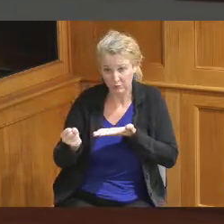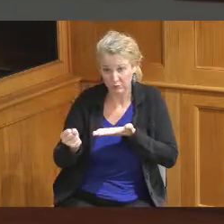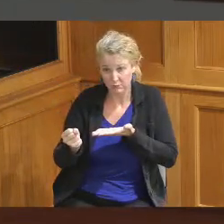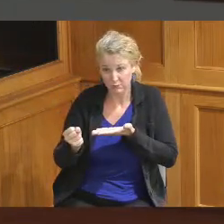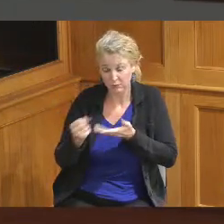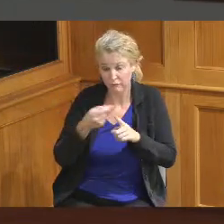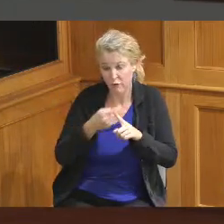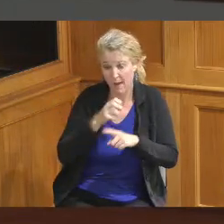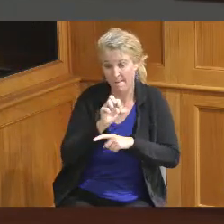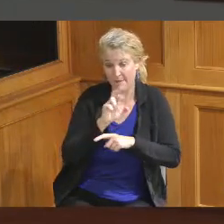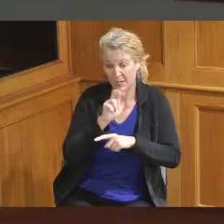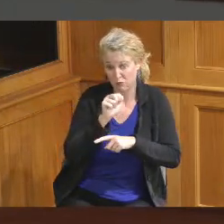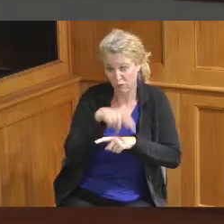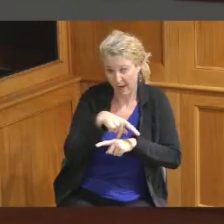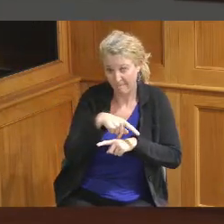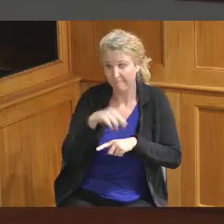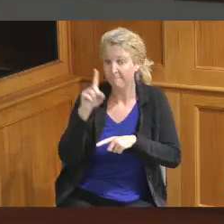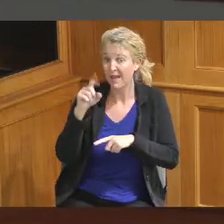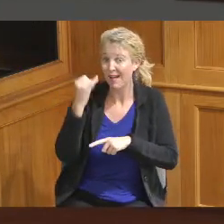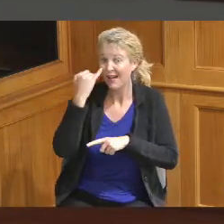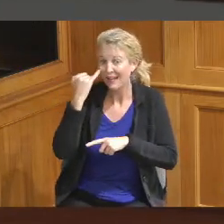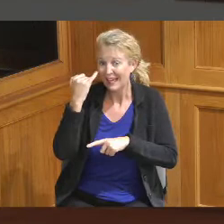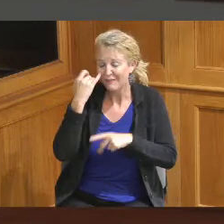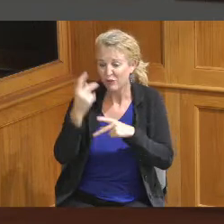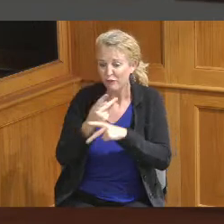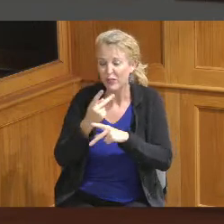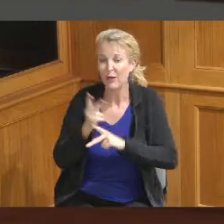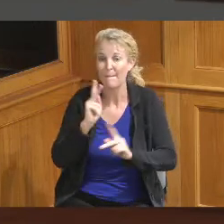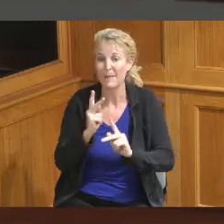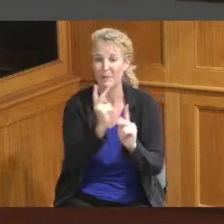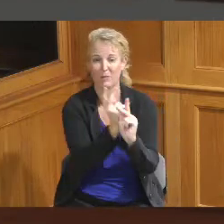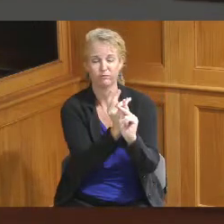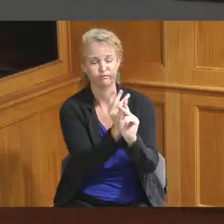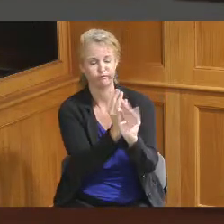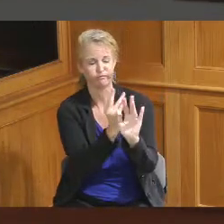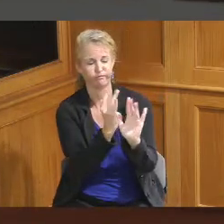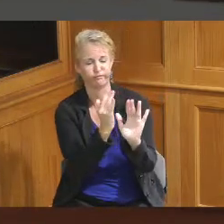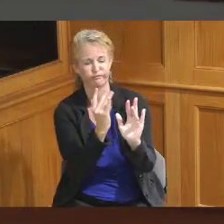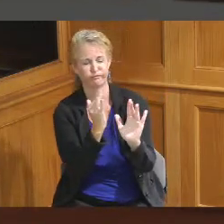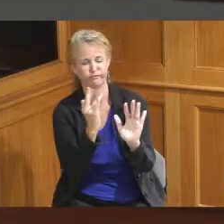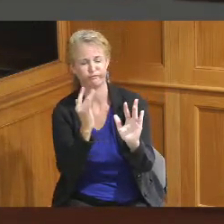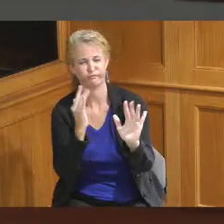program but when you account for the people in the queue and we account for the percentage of people